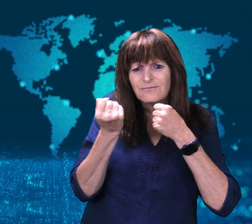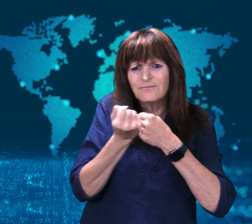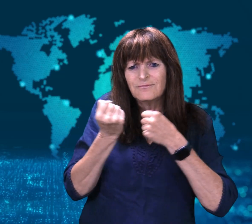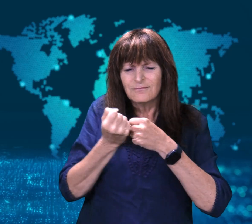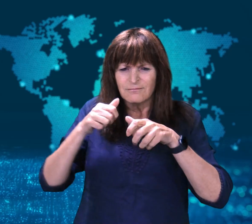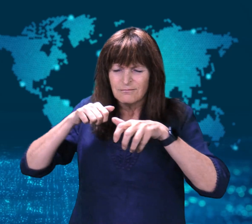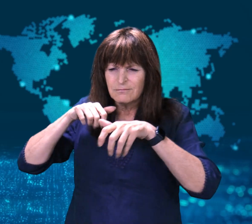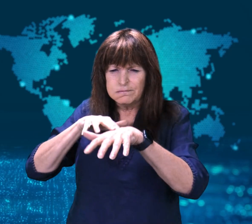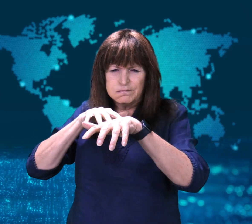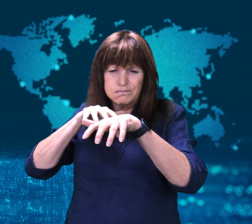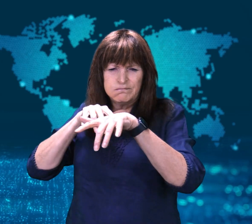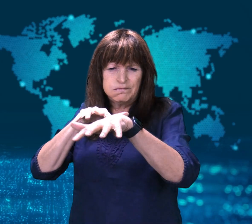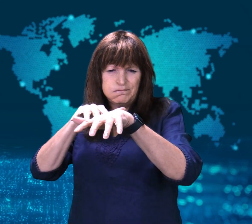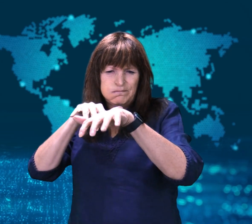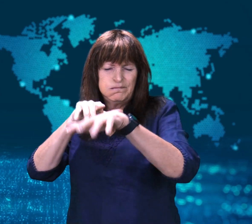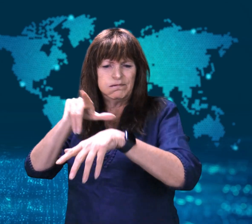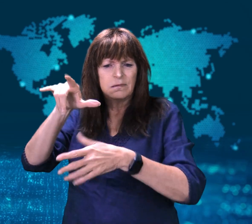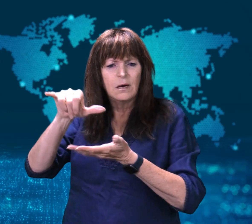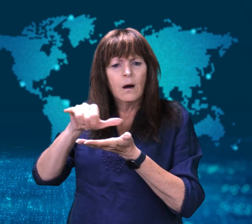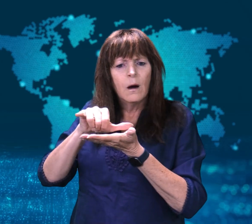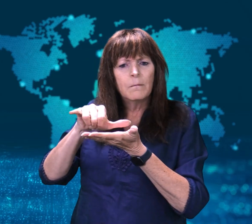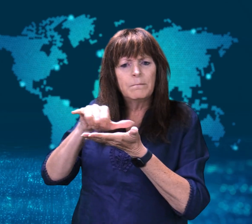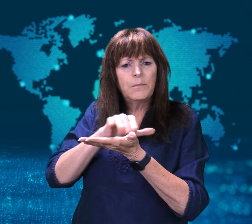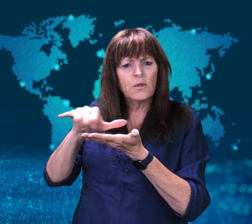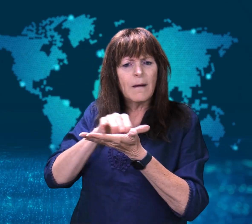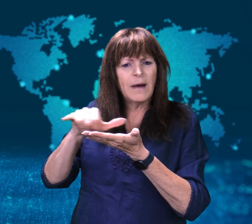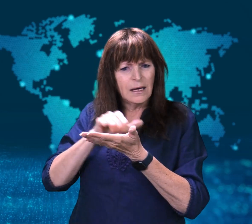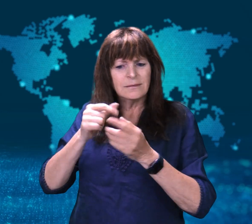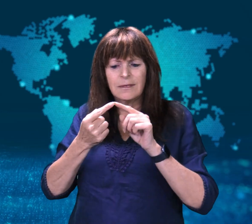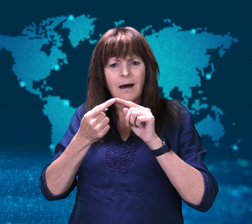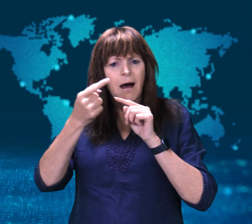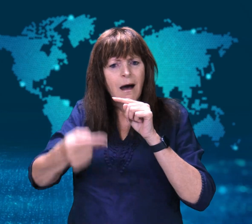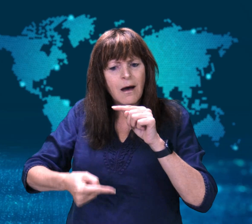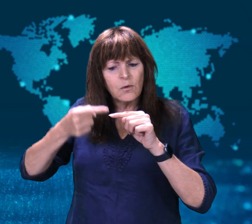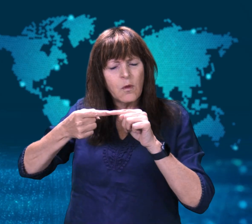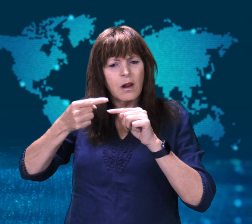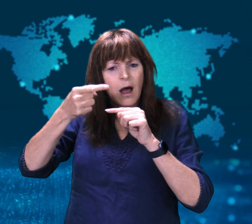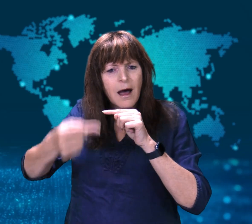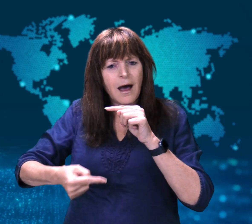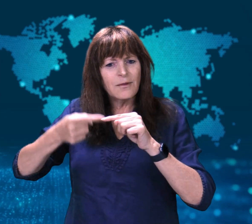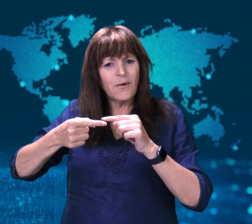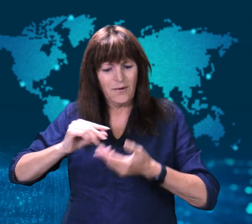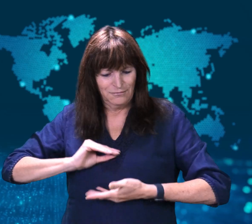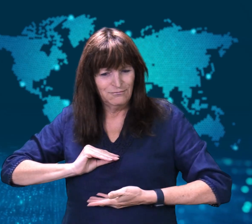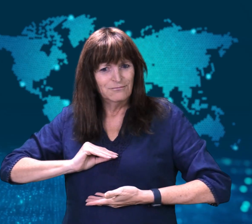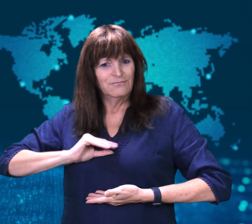marched in Budapest’s annual Pride event.